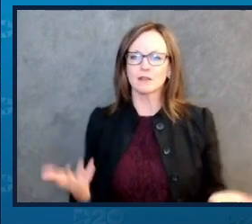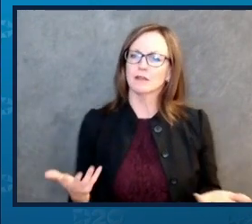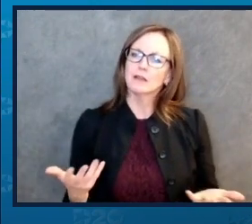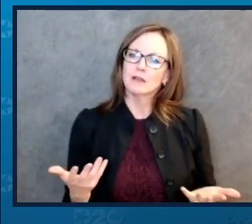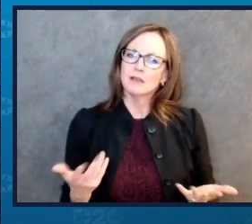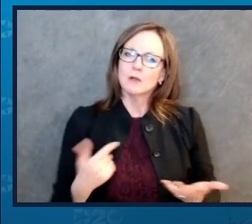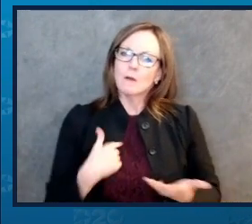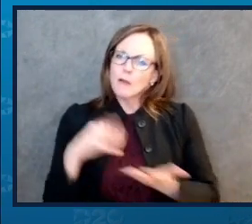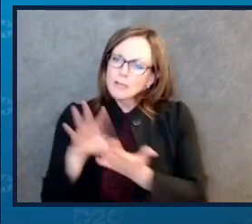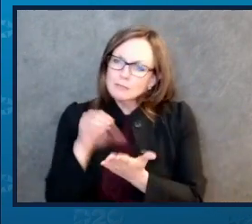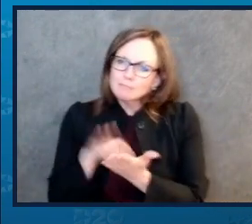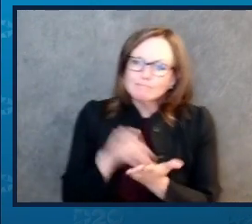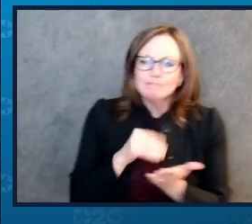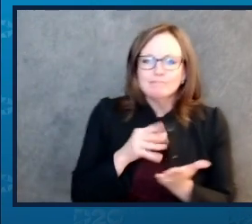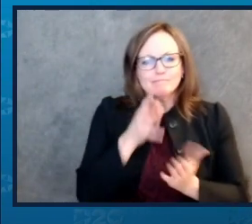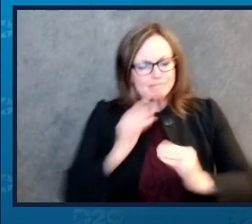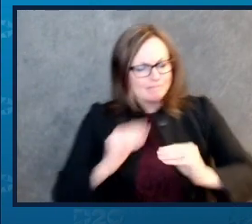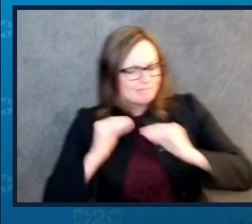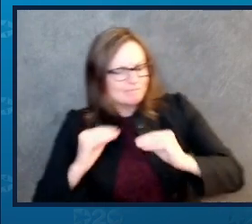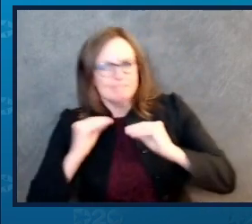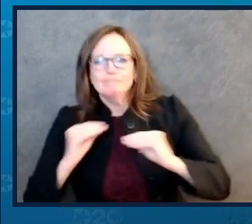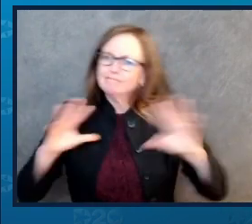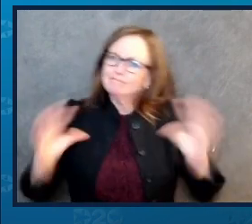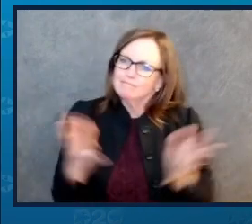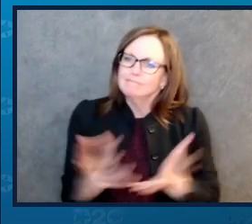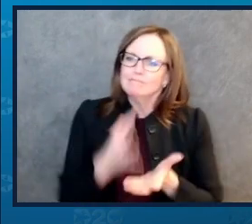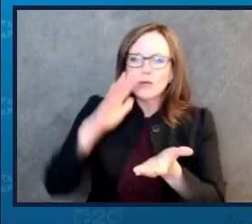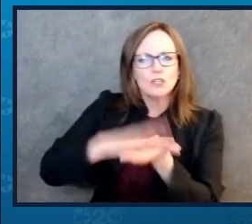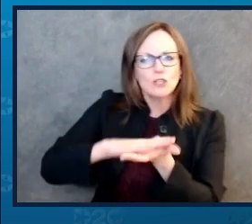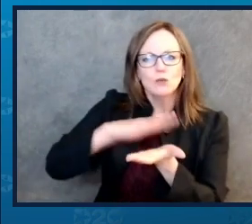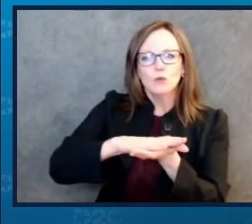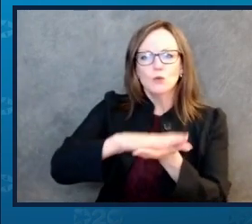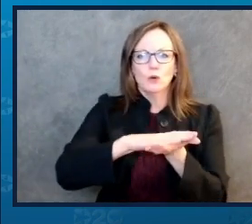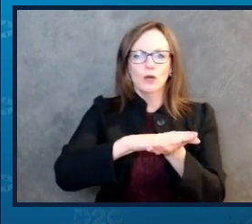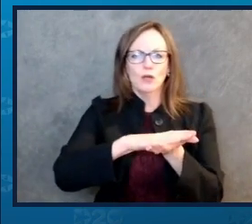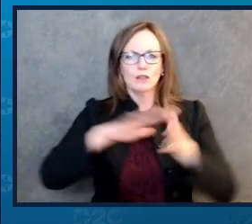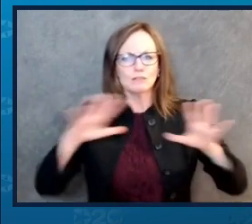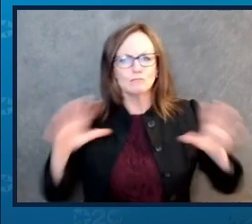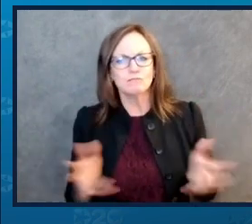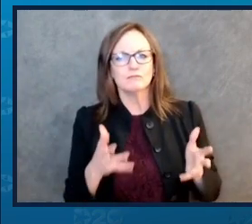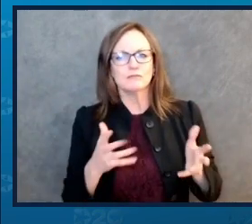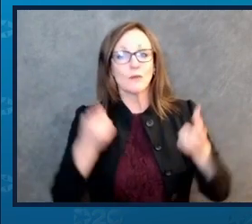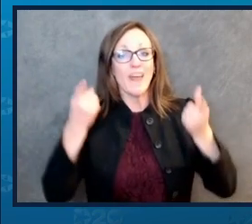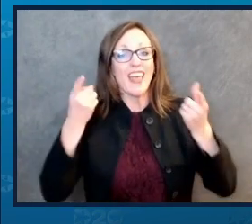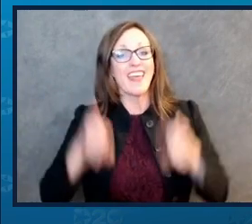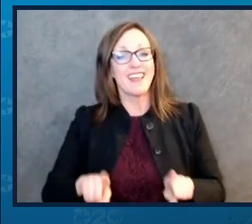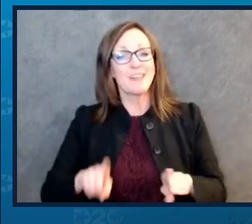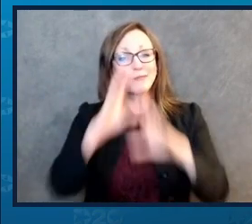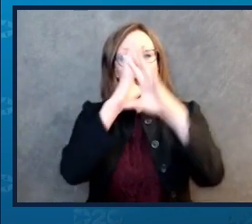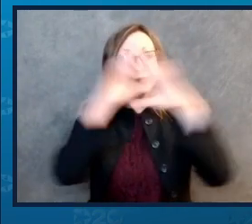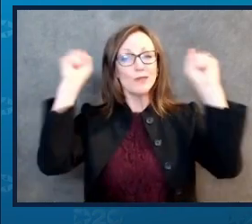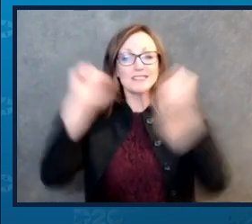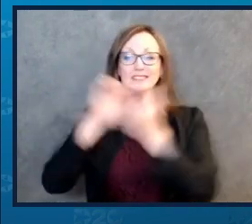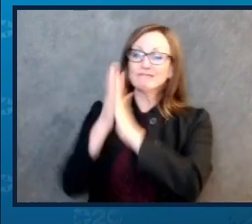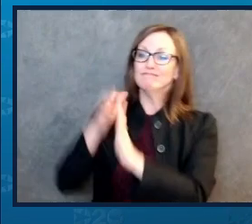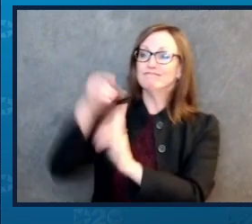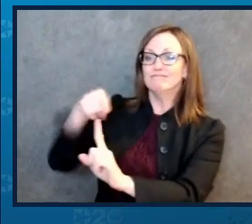EYE WENT TO LAW SCHOOL. I WANT TO HELP MY COMMUNITY.